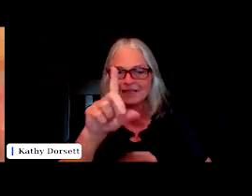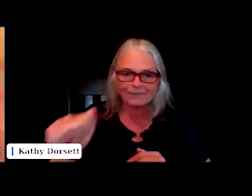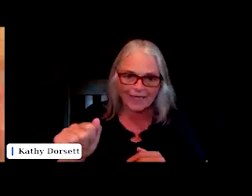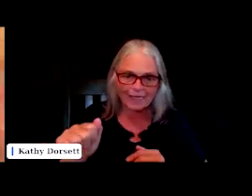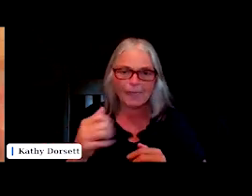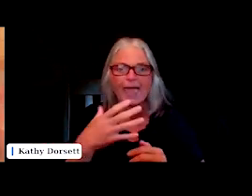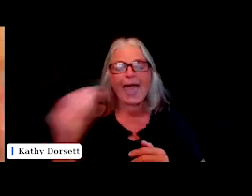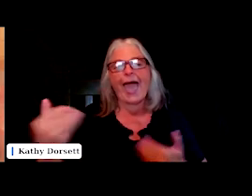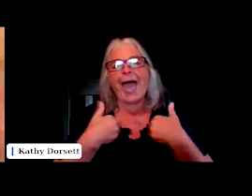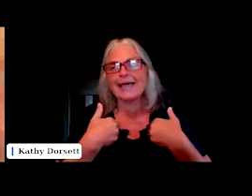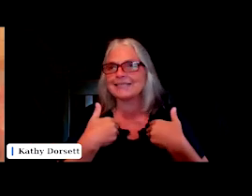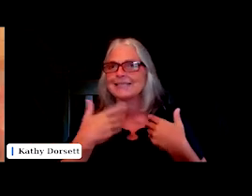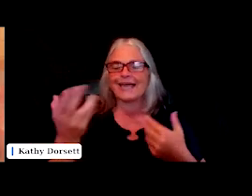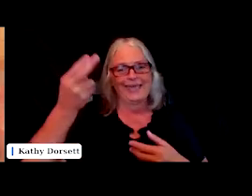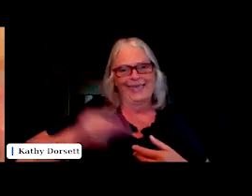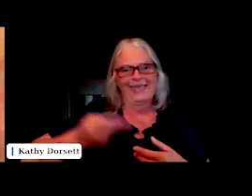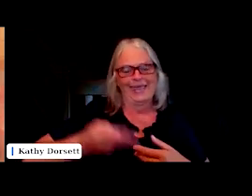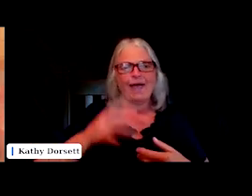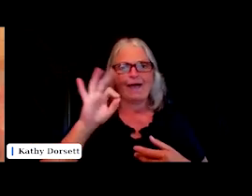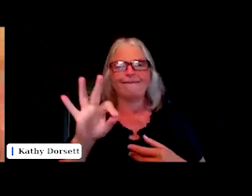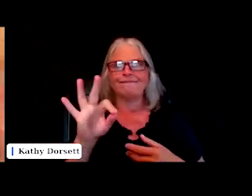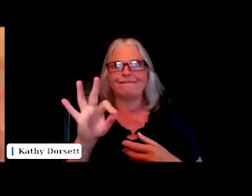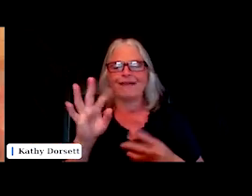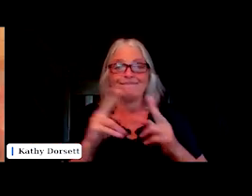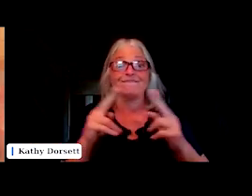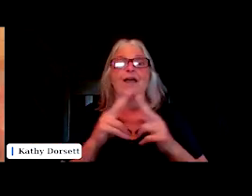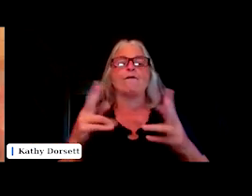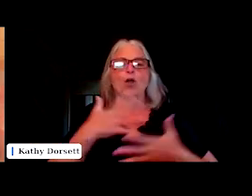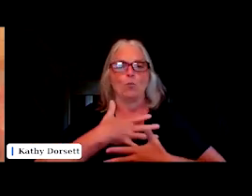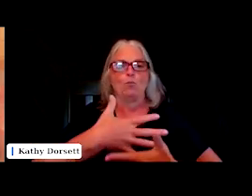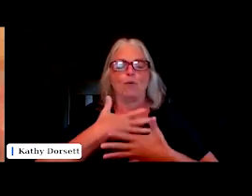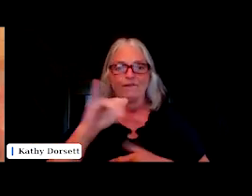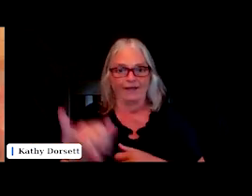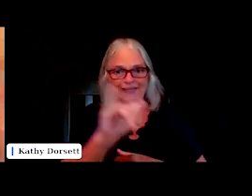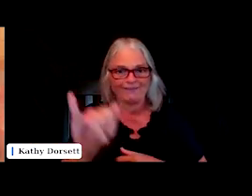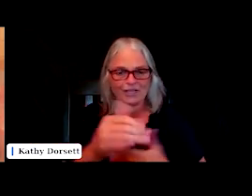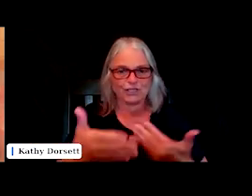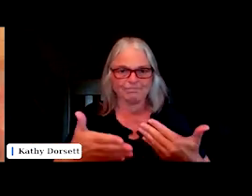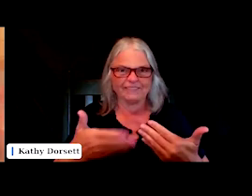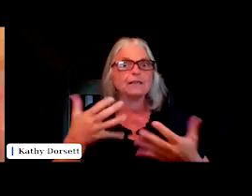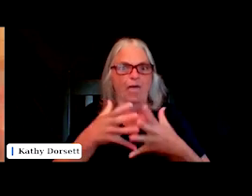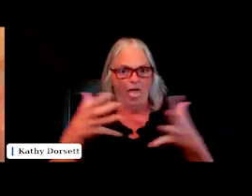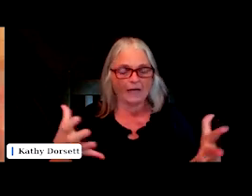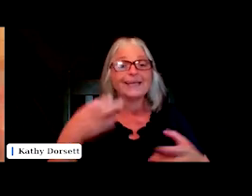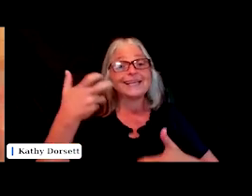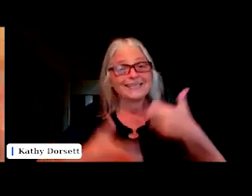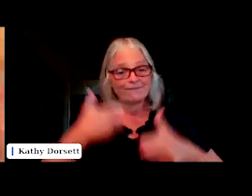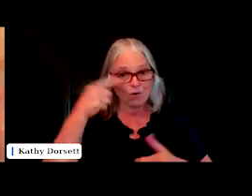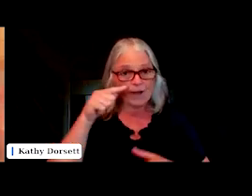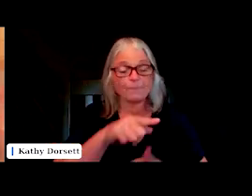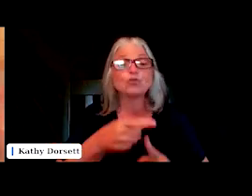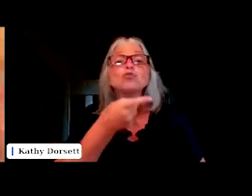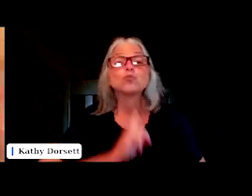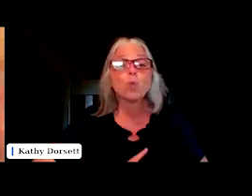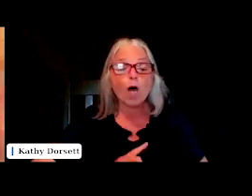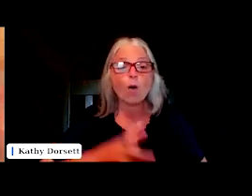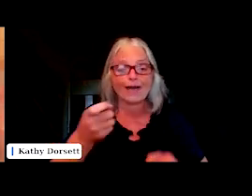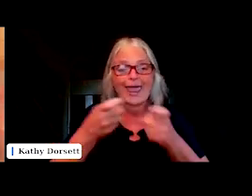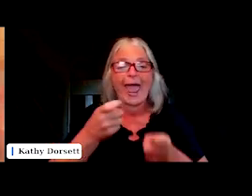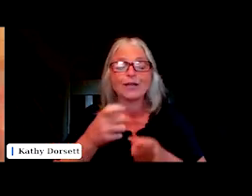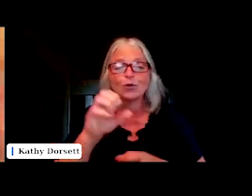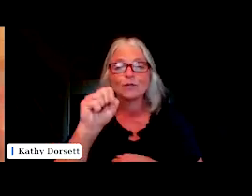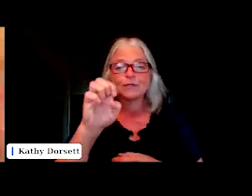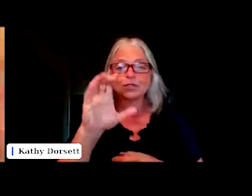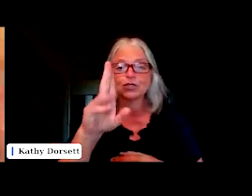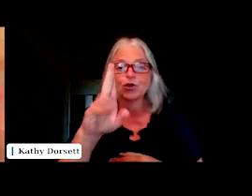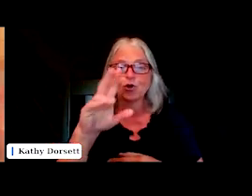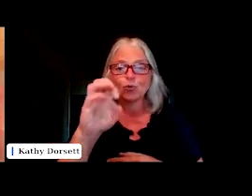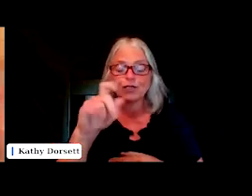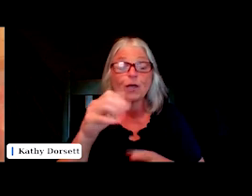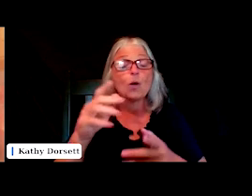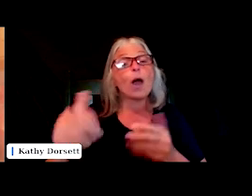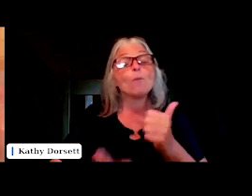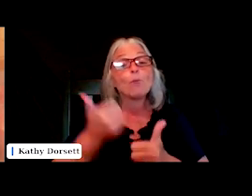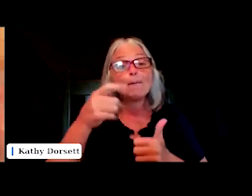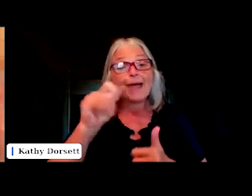He has a history of very significant respiratory infection. It's difficult for him to swallow and handle his secretions, so his primary airway is a tray tube.